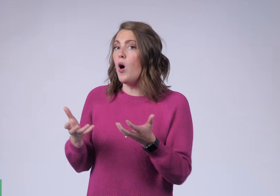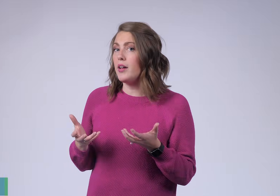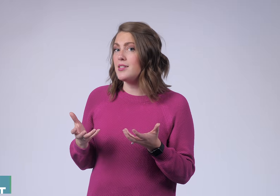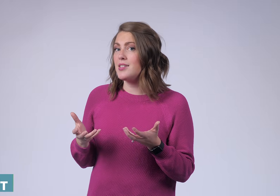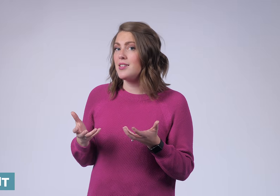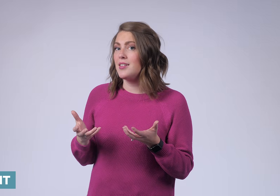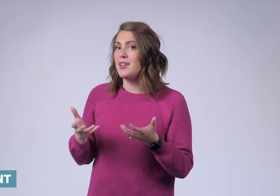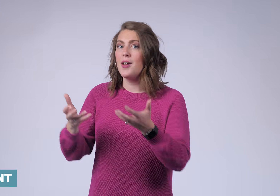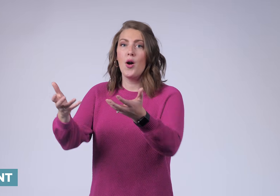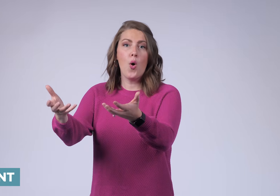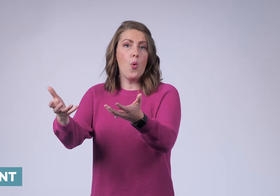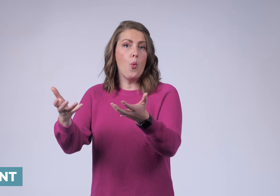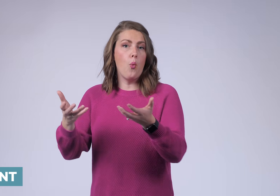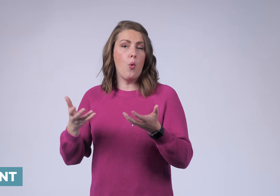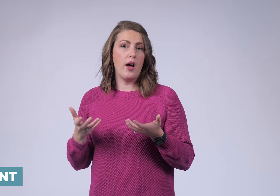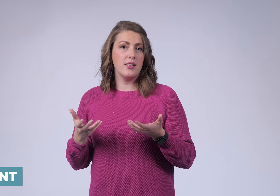WANT WANT